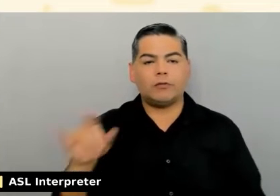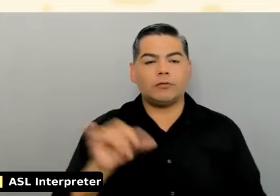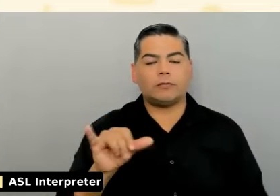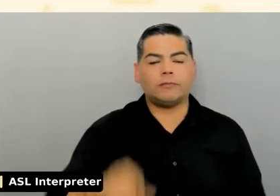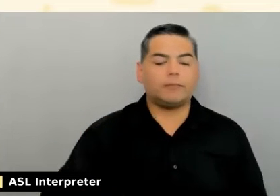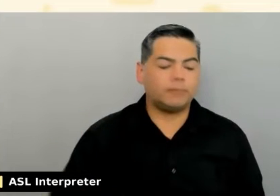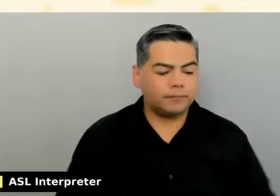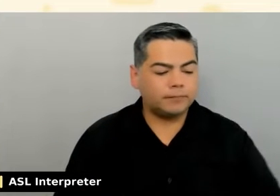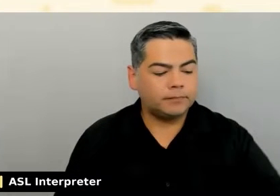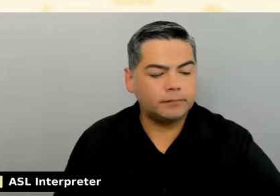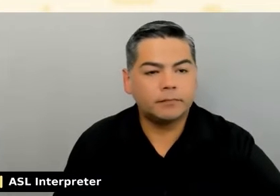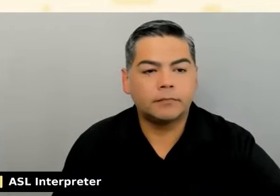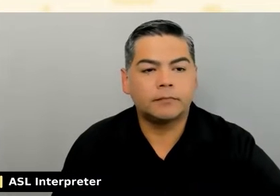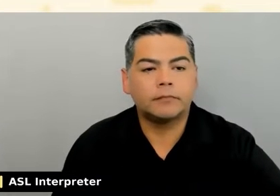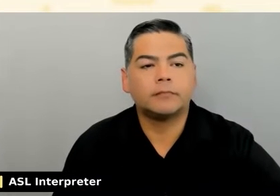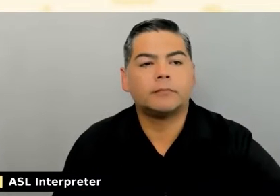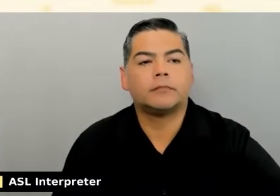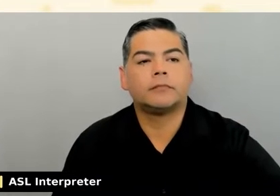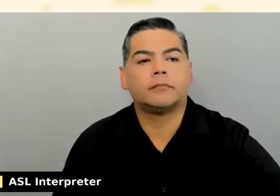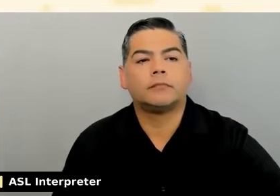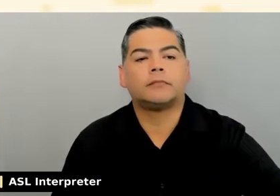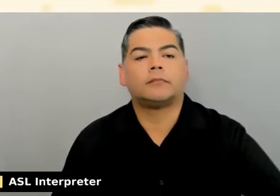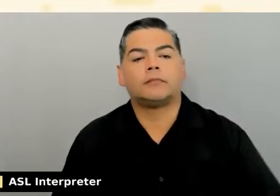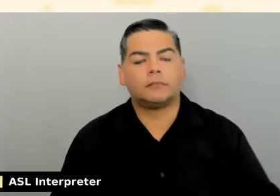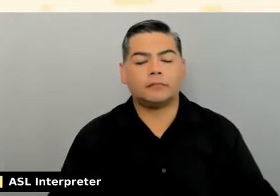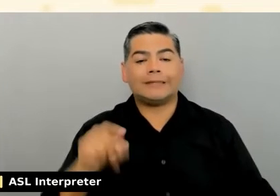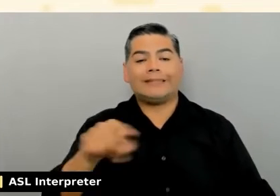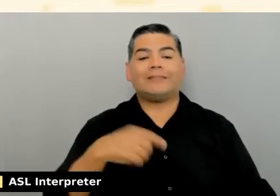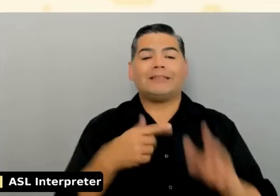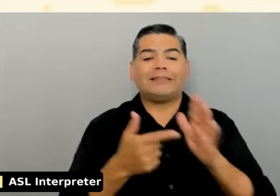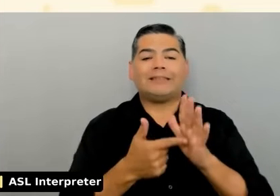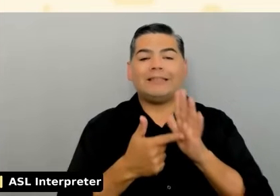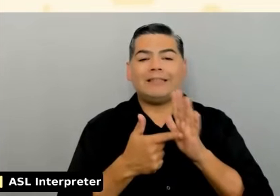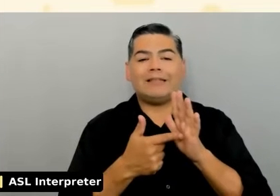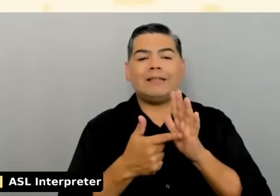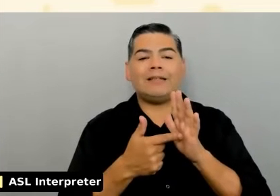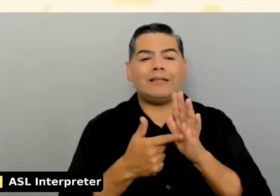So here's an example the BarrierBreak website, the top navigation.